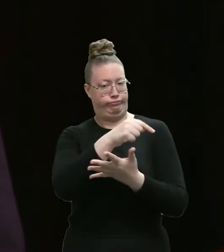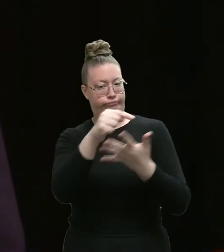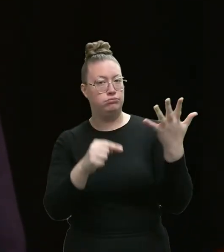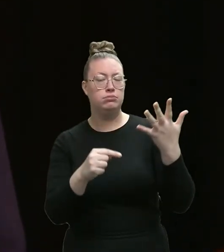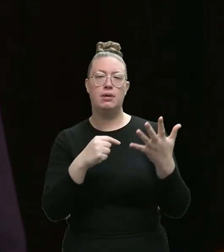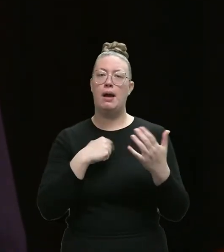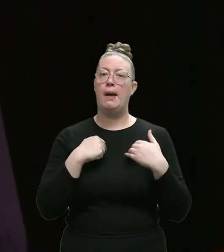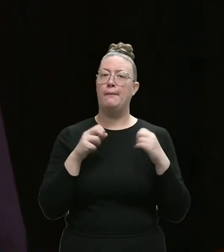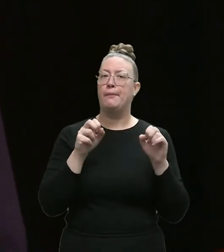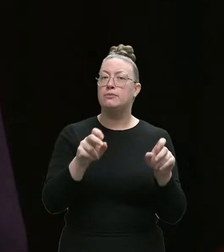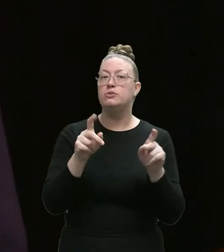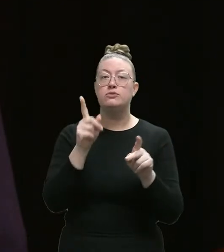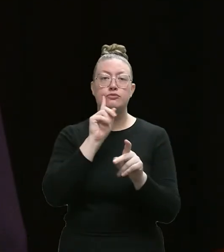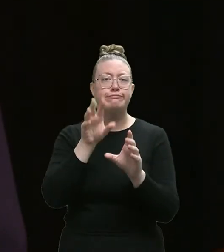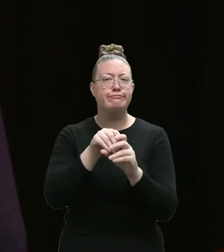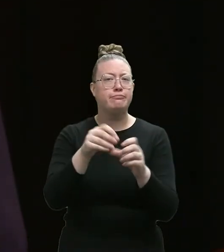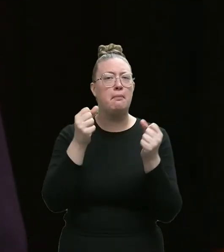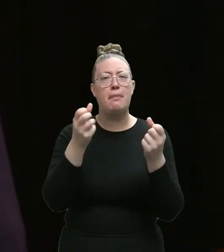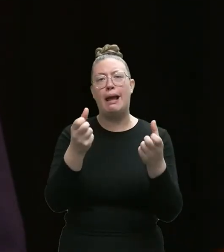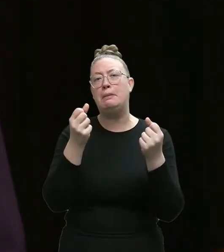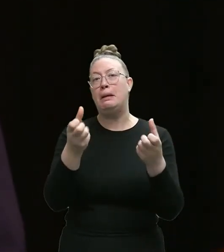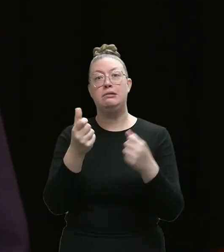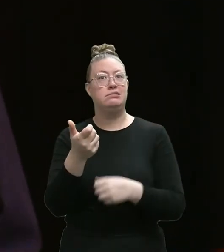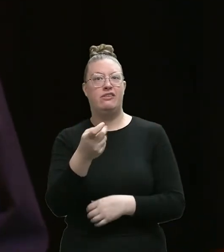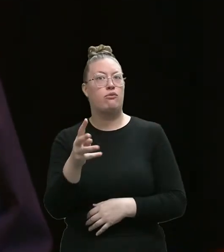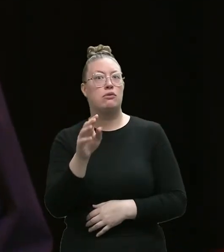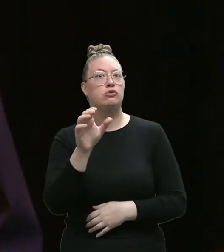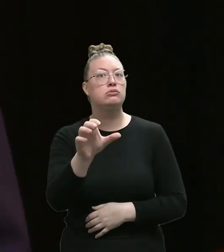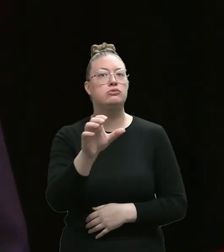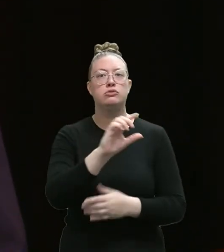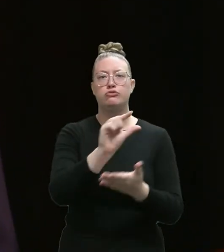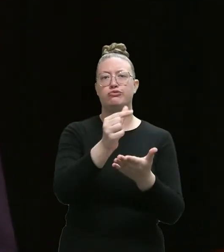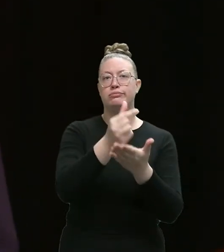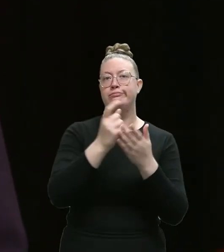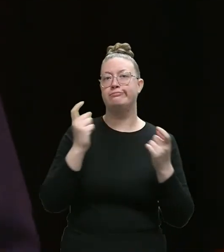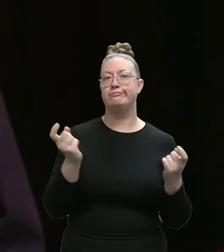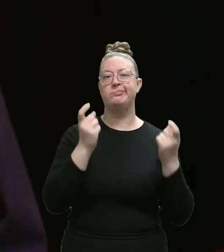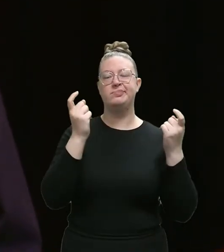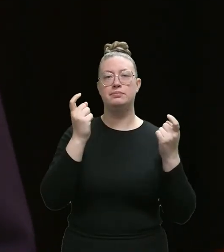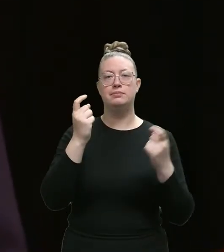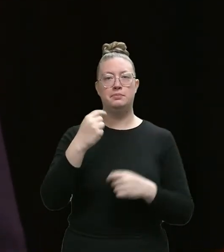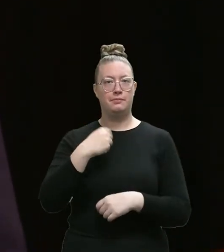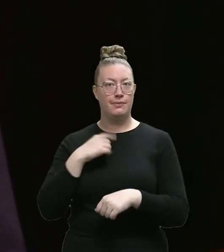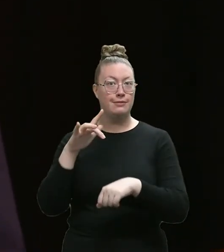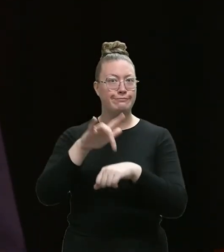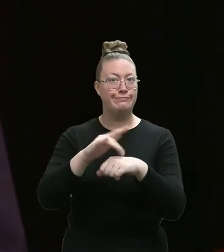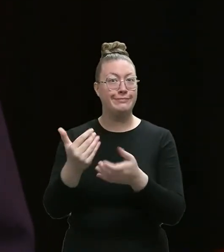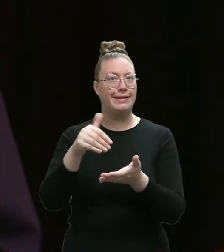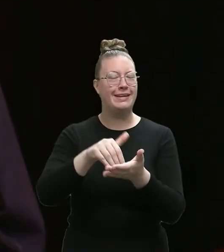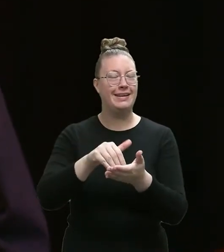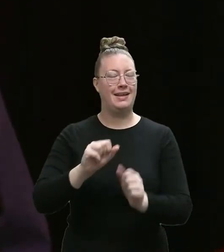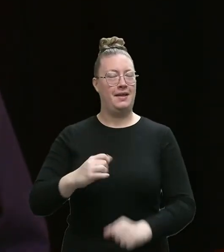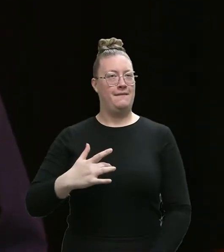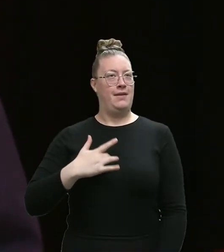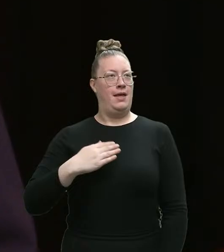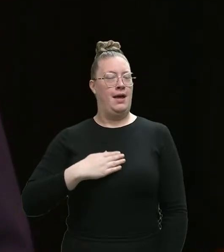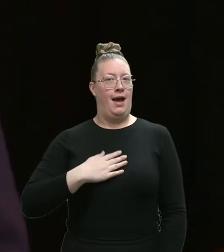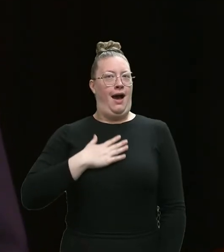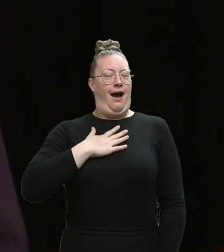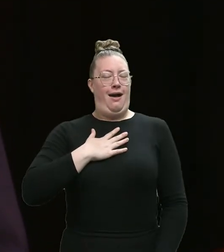And next I'd